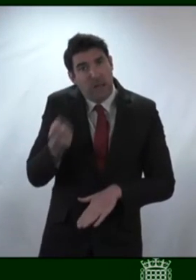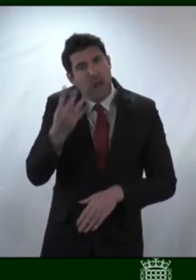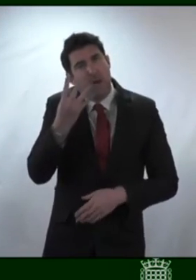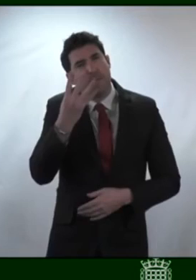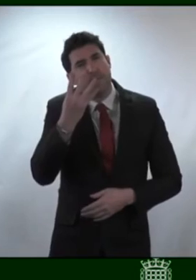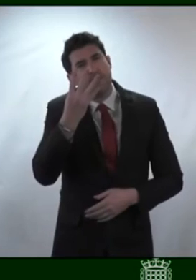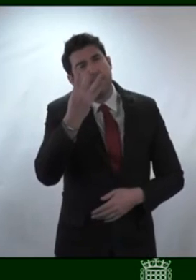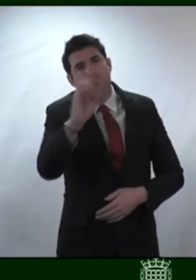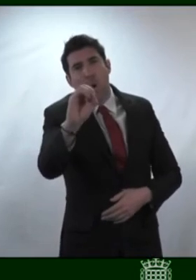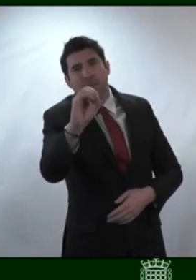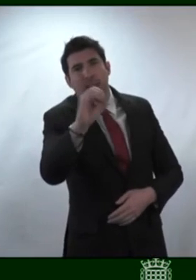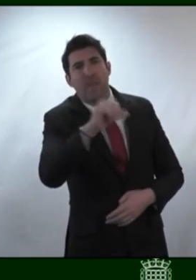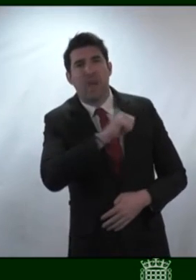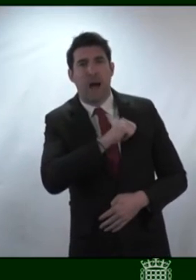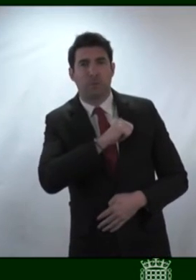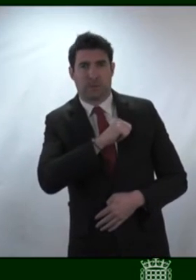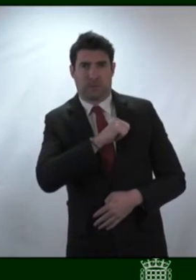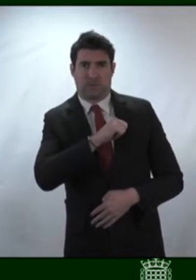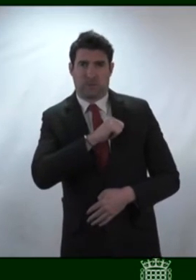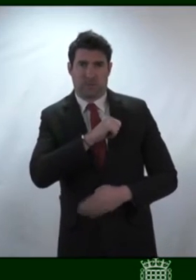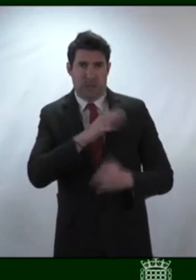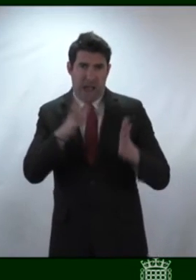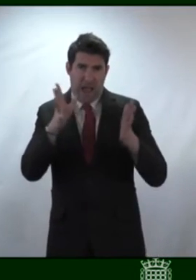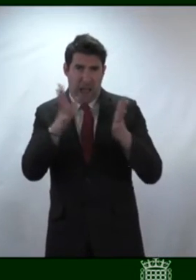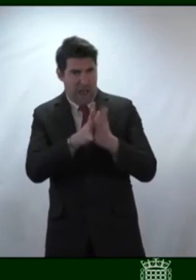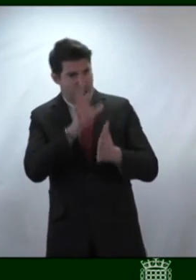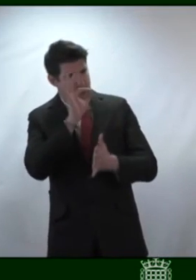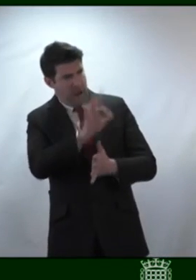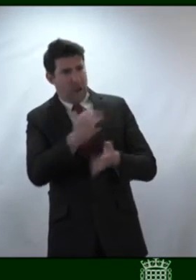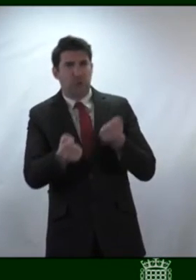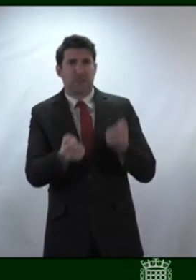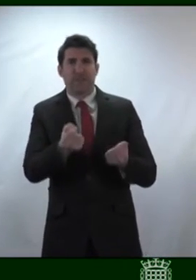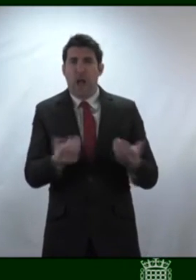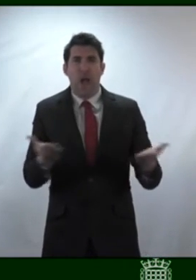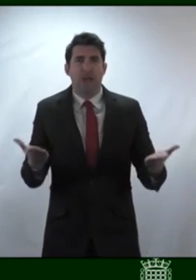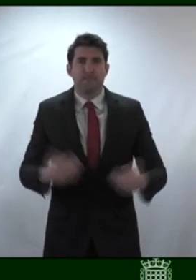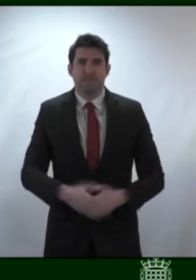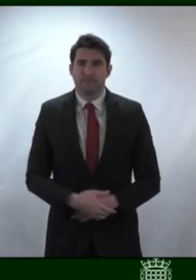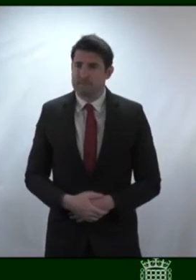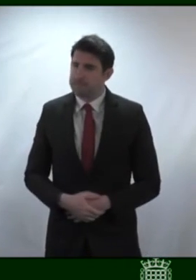The Prime Minister The right hon. and learned Gentleman totally